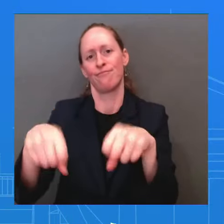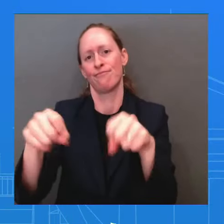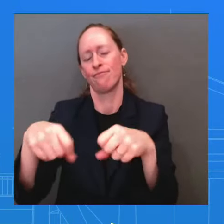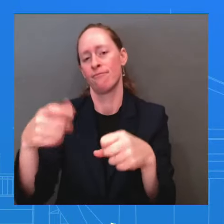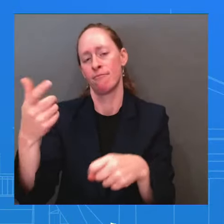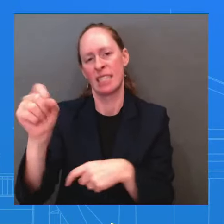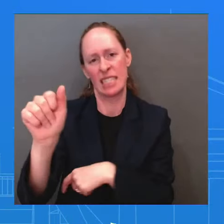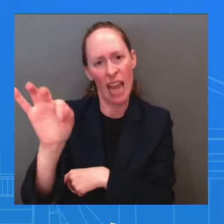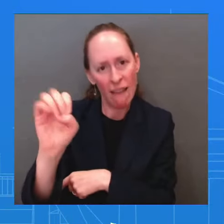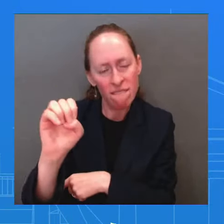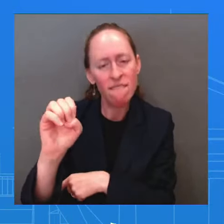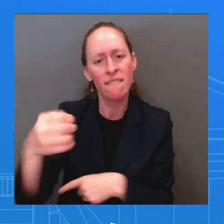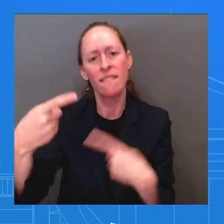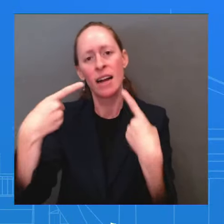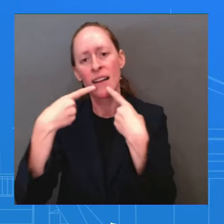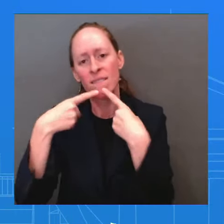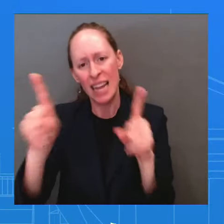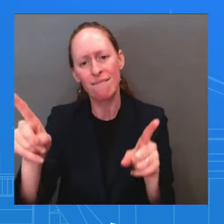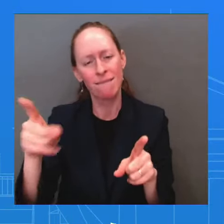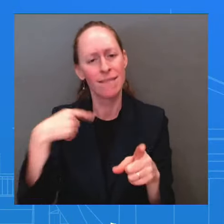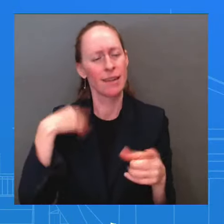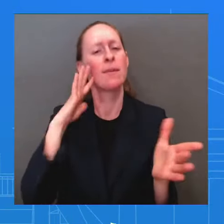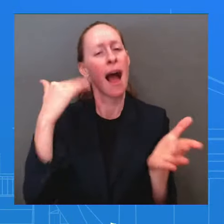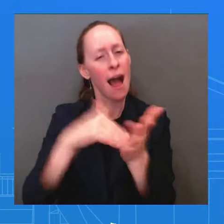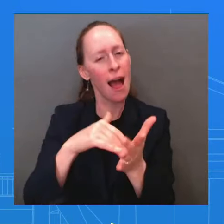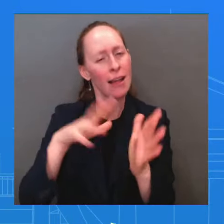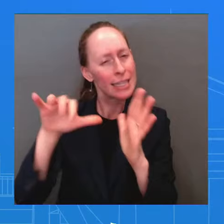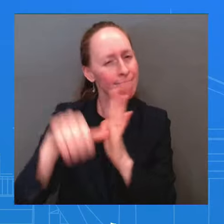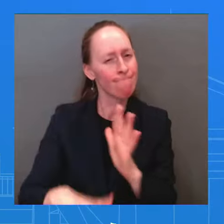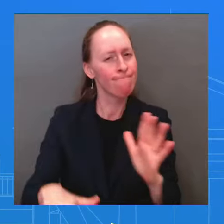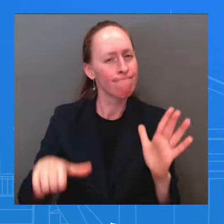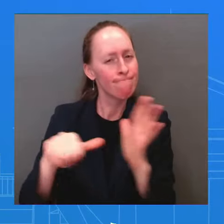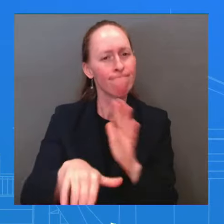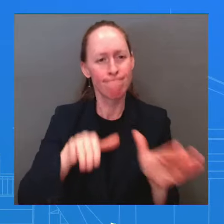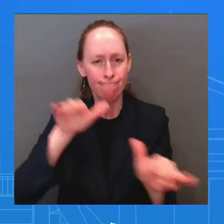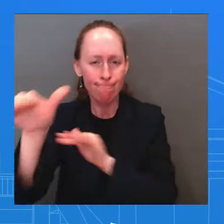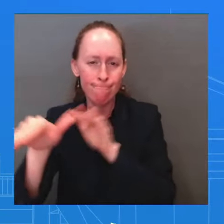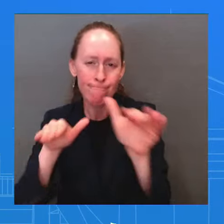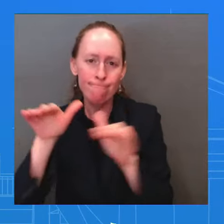that we'll continue to push. And we know, since this administration's launch of the largest --